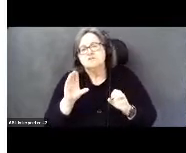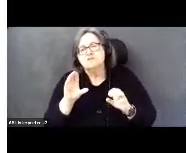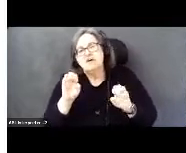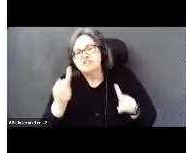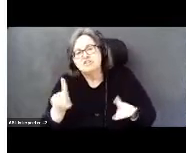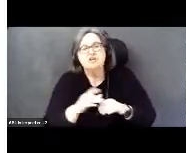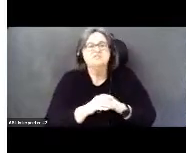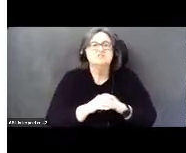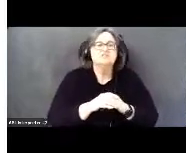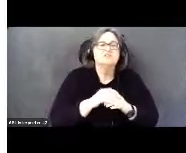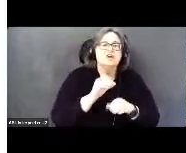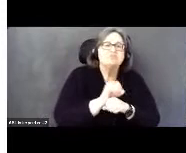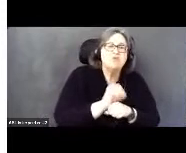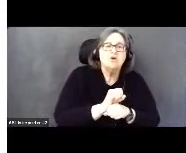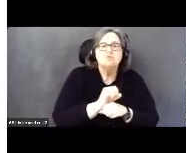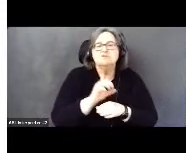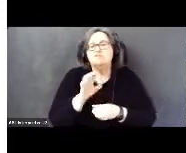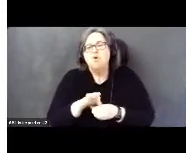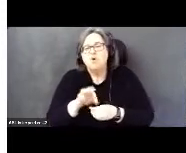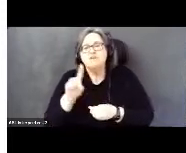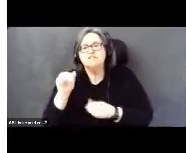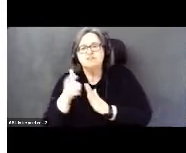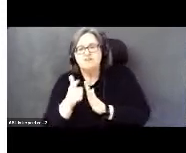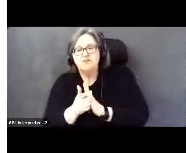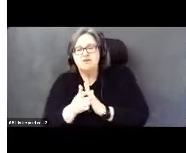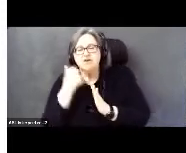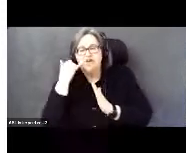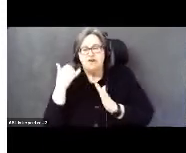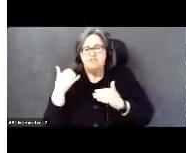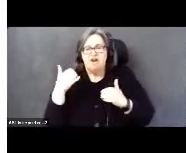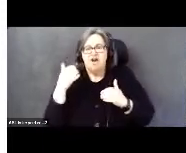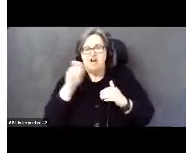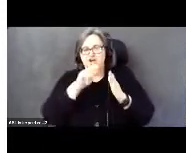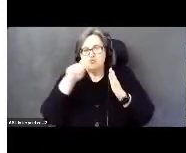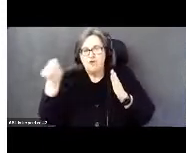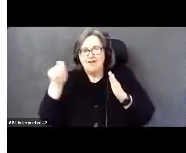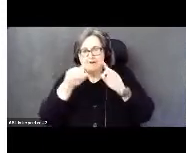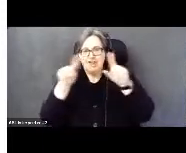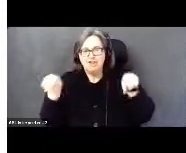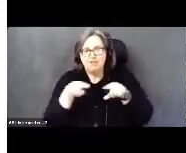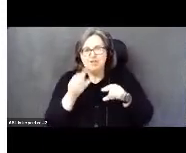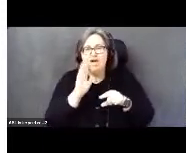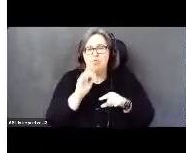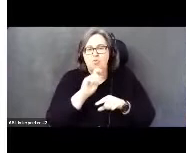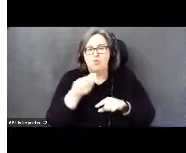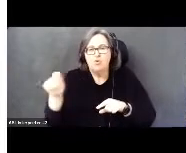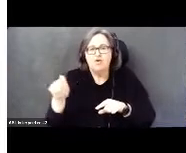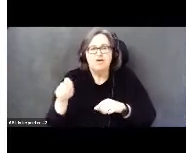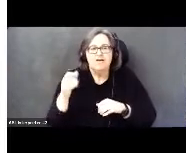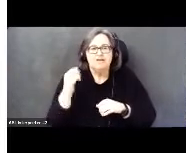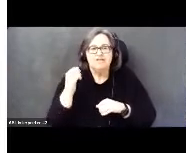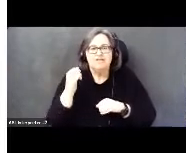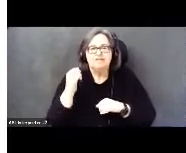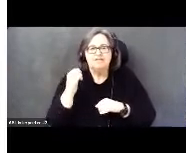laws, if I had a marker and could write on the screen, I would write the last section